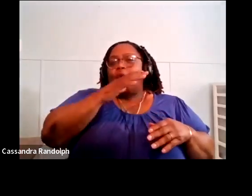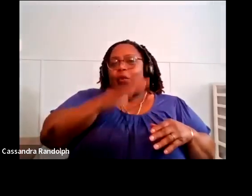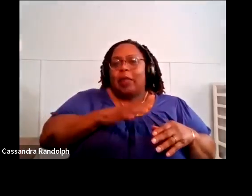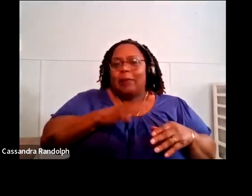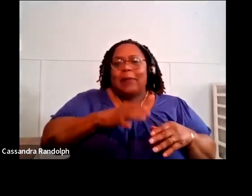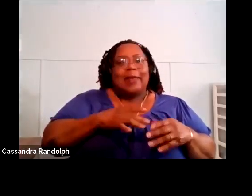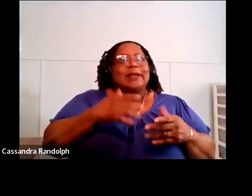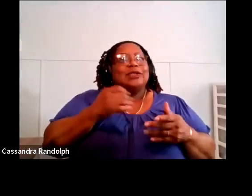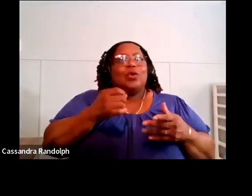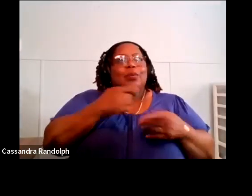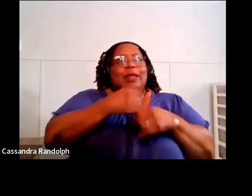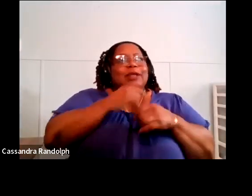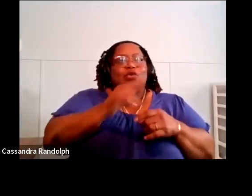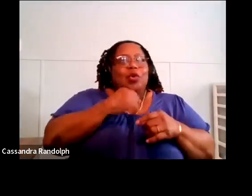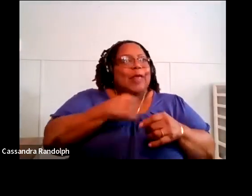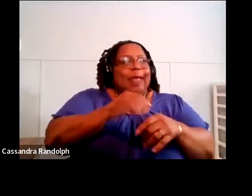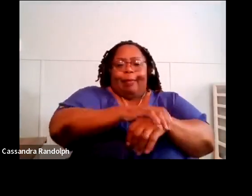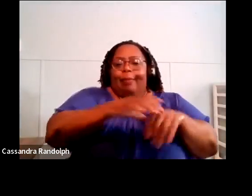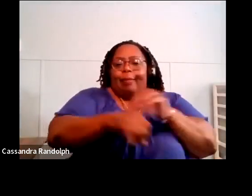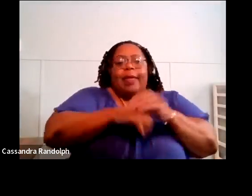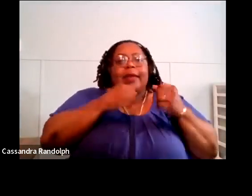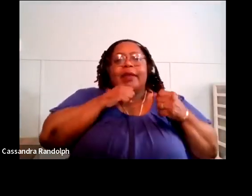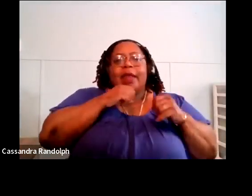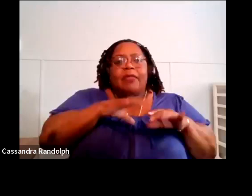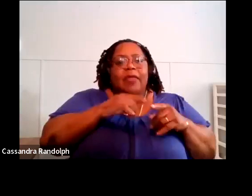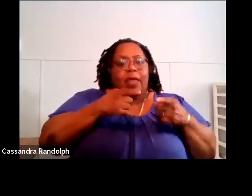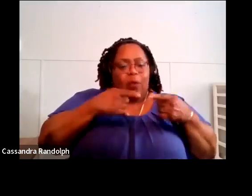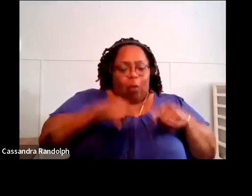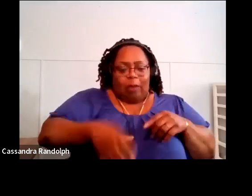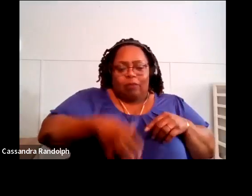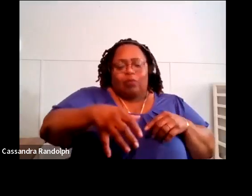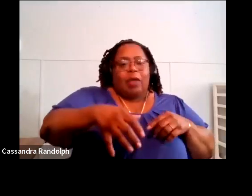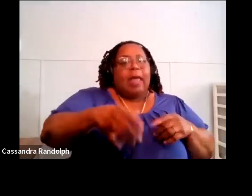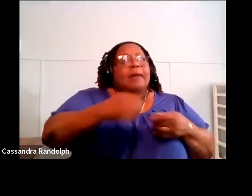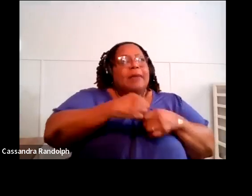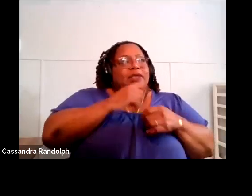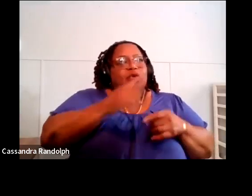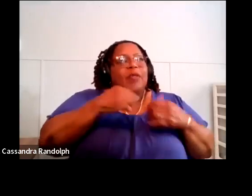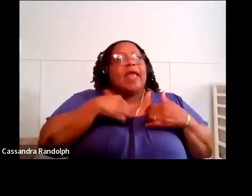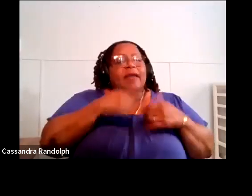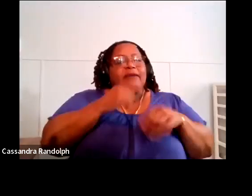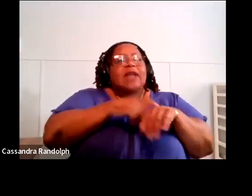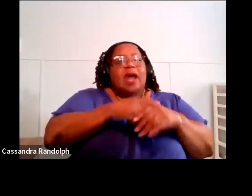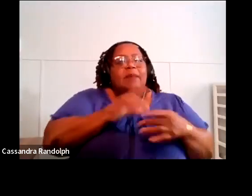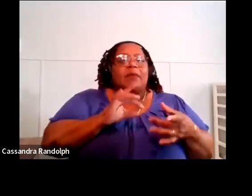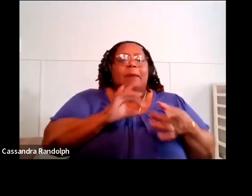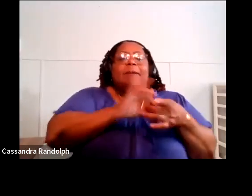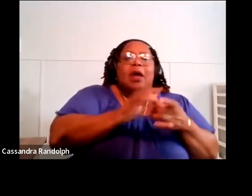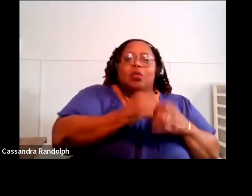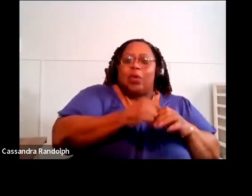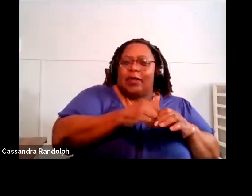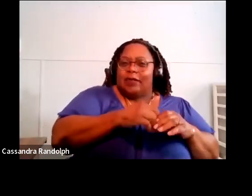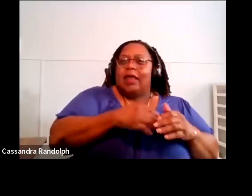women. She's been a few terms working on different bills for the dignity for incarcerated women to make